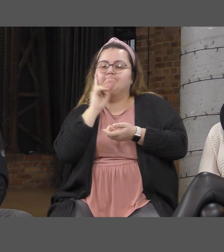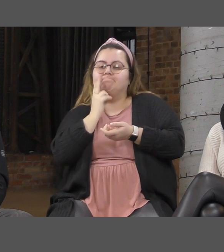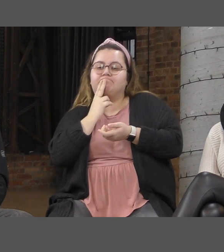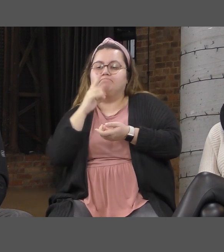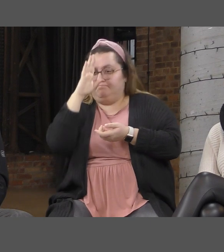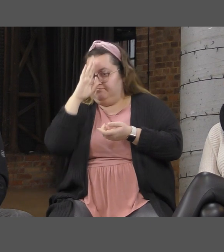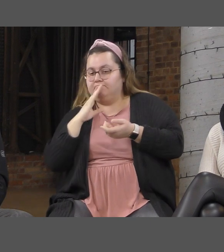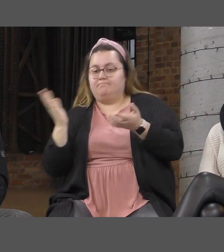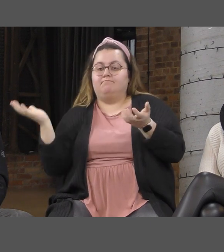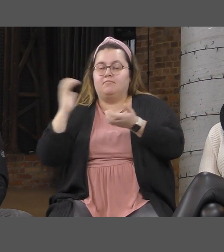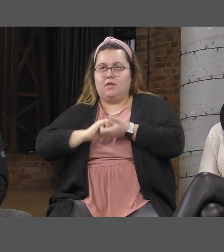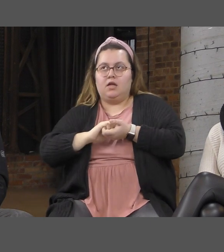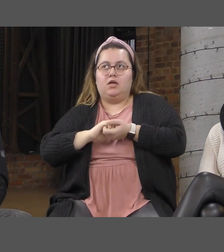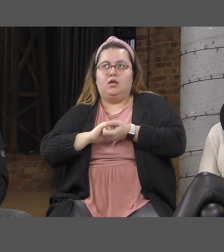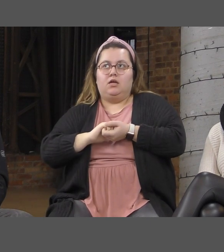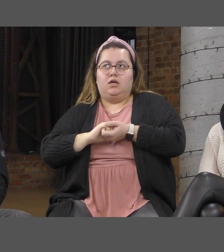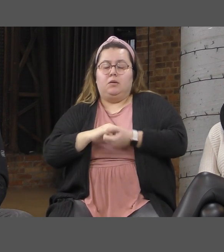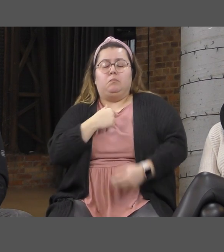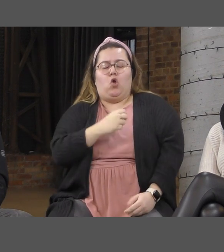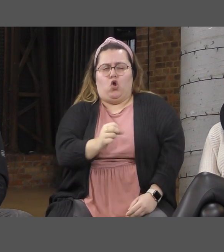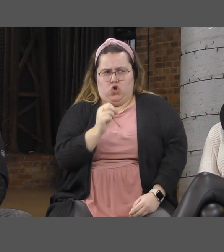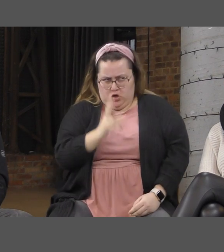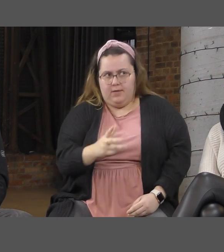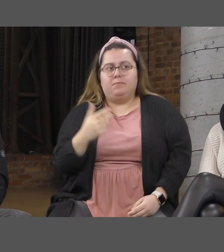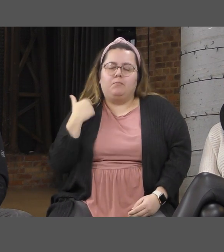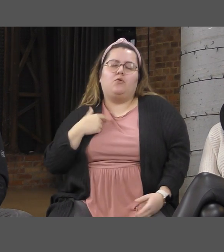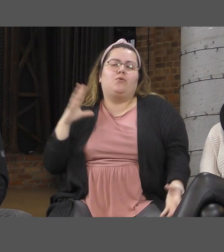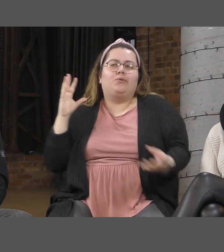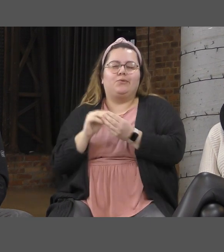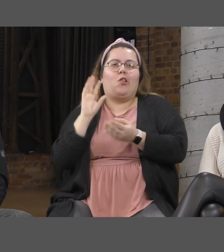integration of deaf and hearing, hard of hearing. I will say approx.